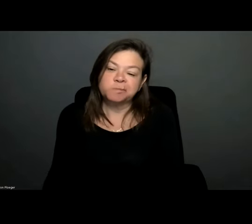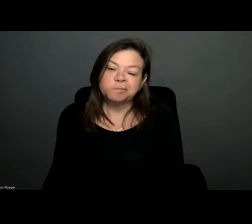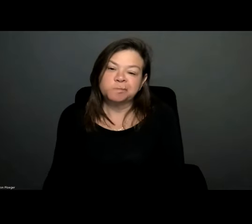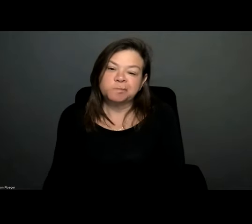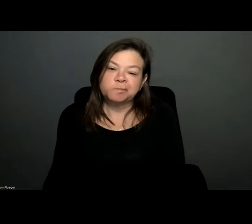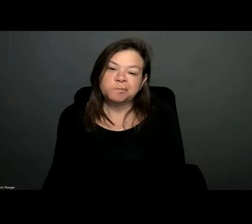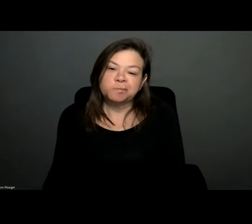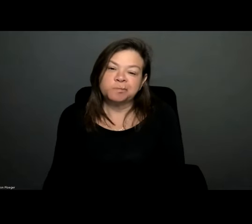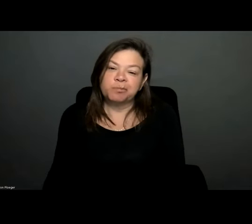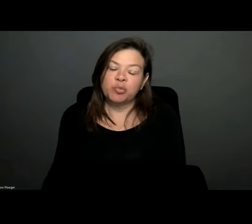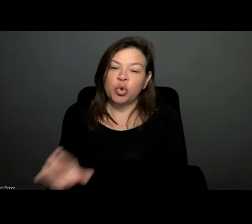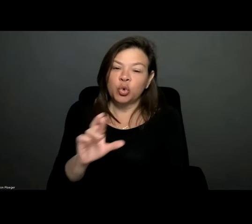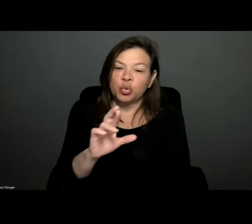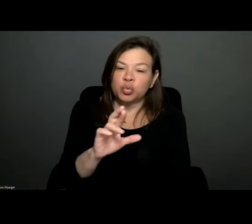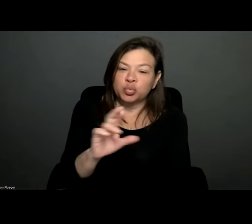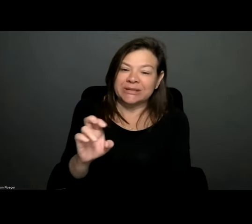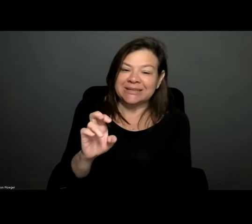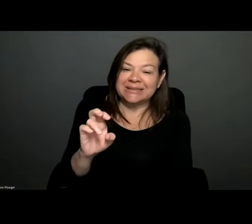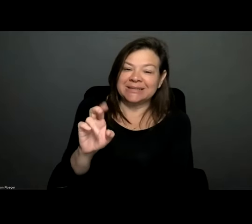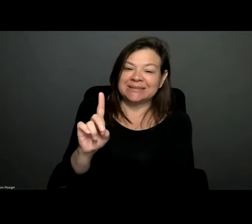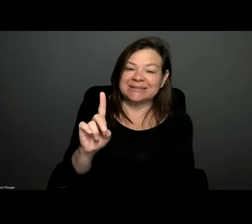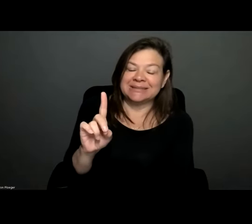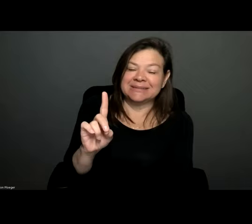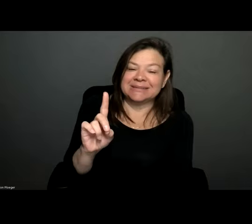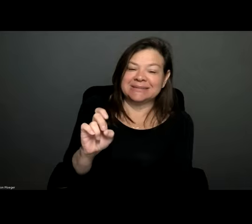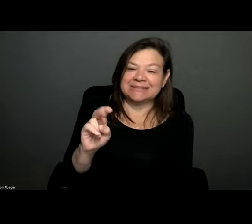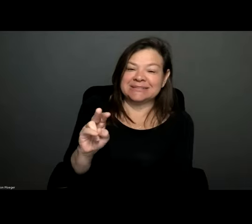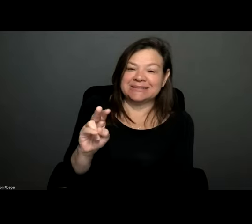what it means to explore creativity